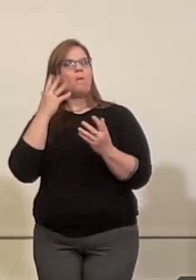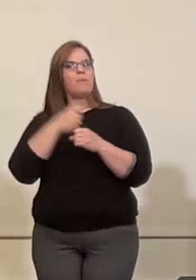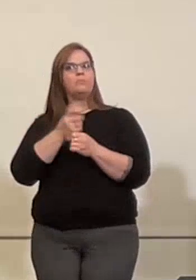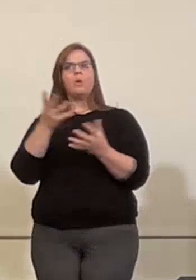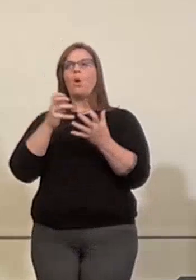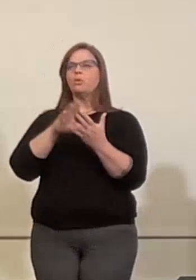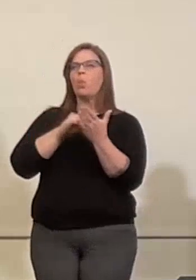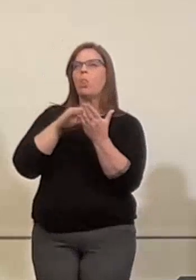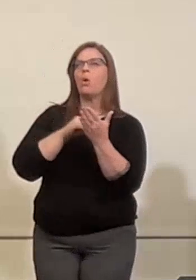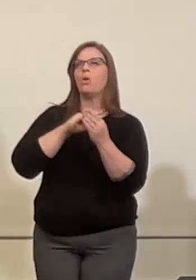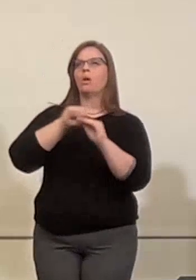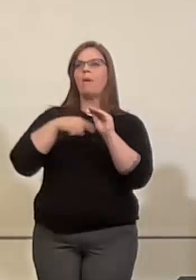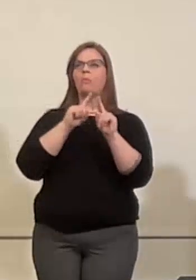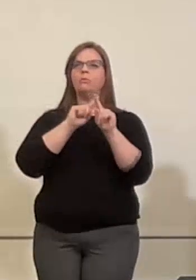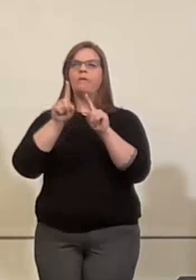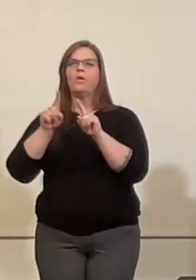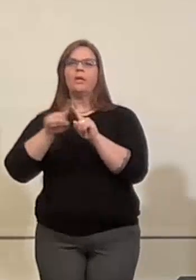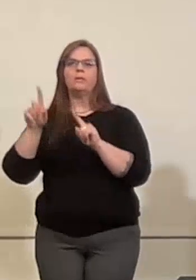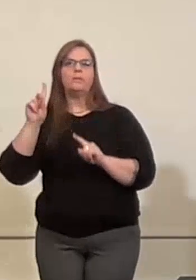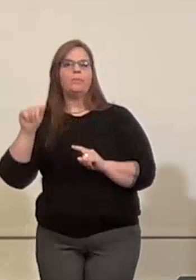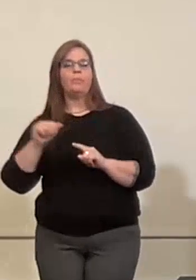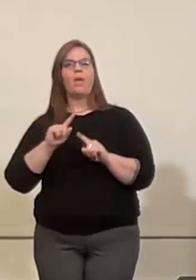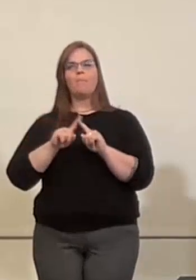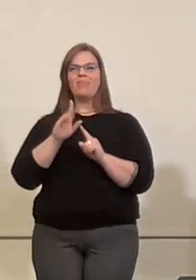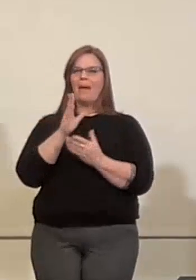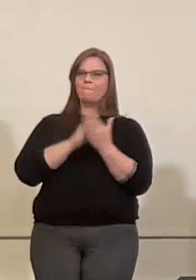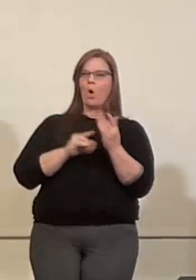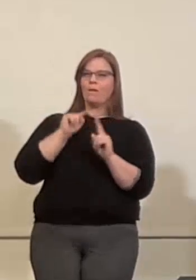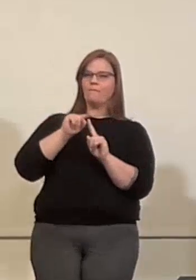But I think that aspect of make it personal that really hits